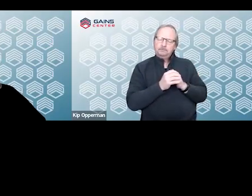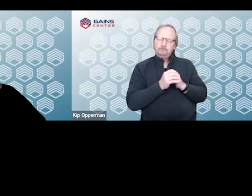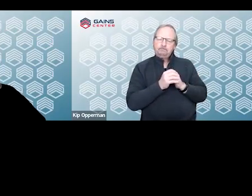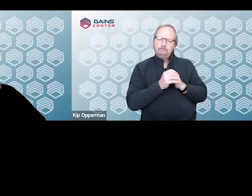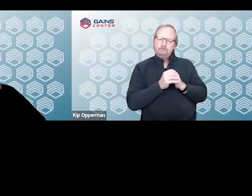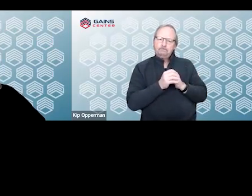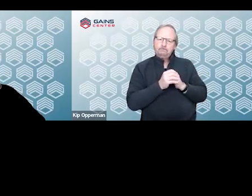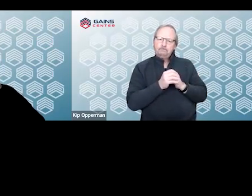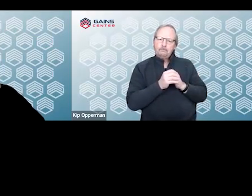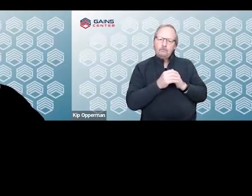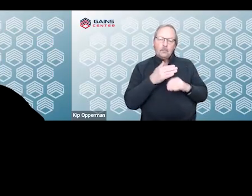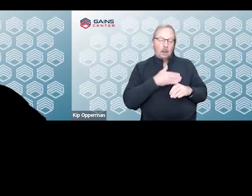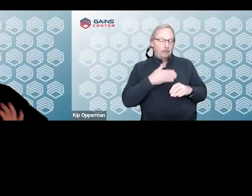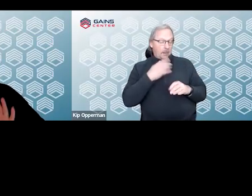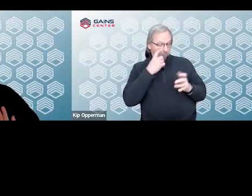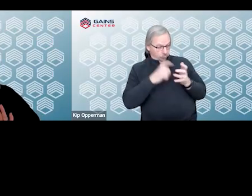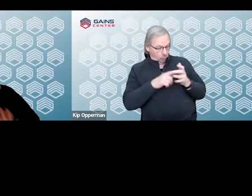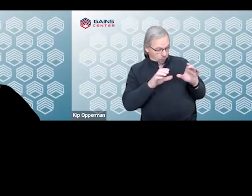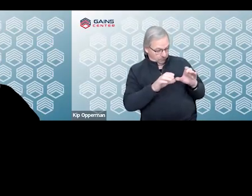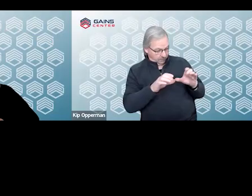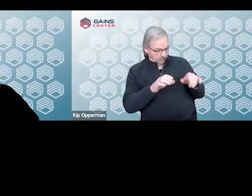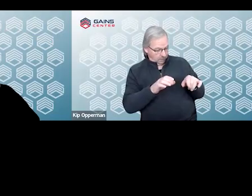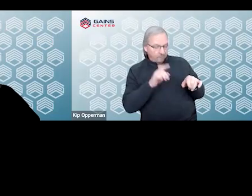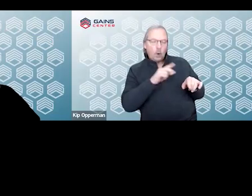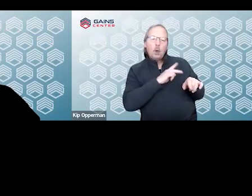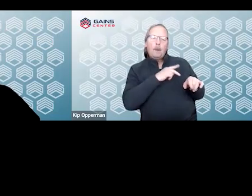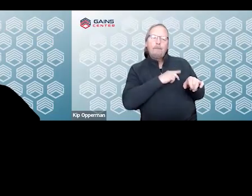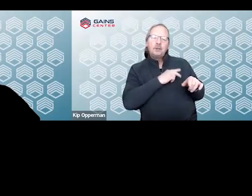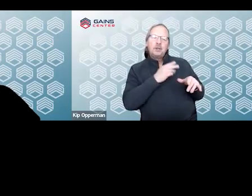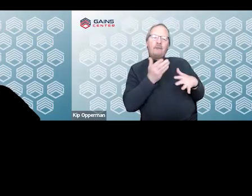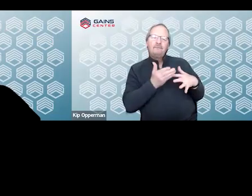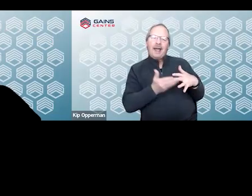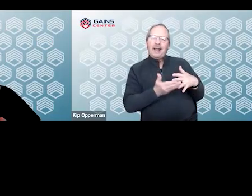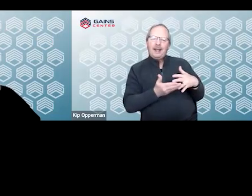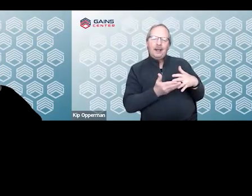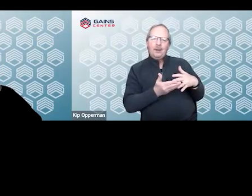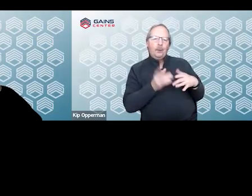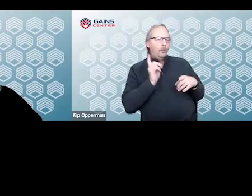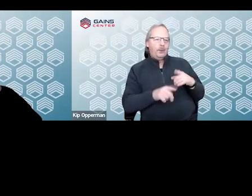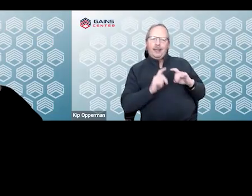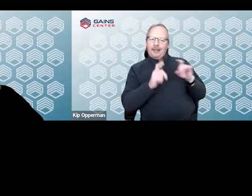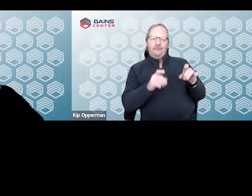Please note that this certificate is for your personal files. We are not able to issue CEU credits.